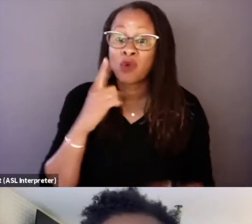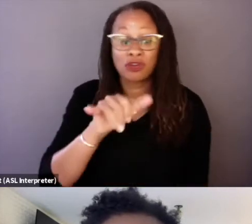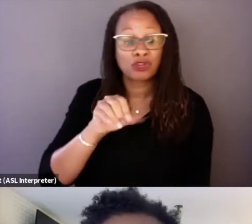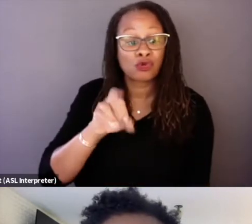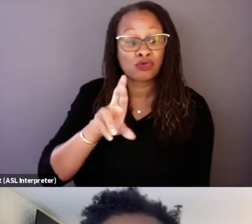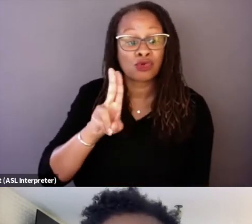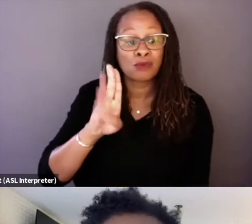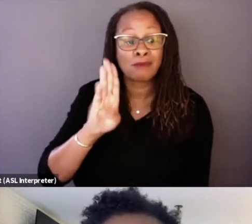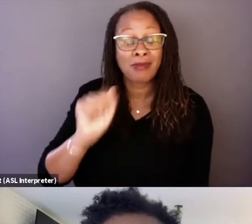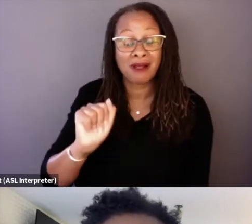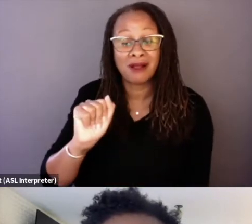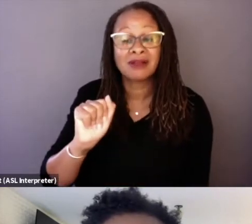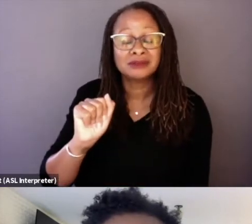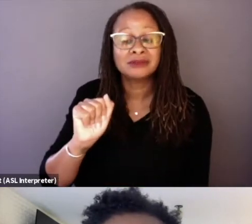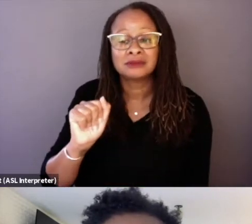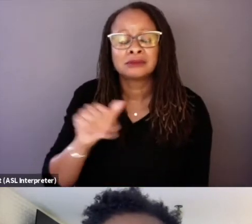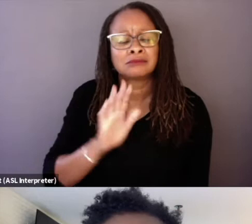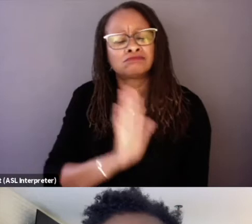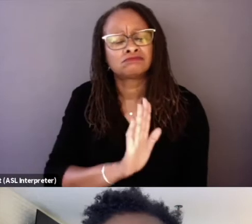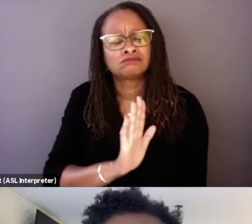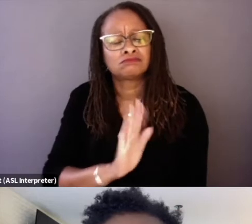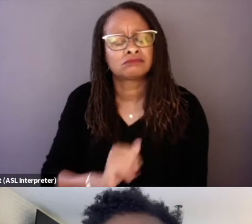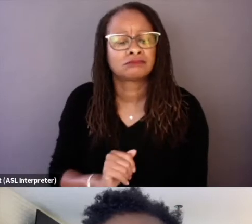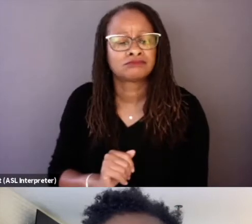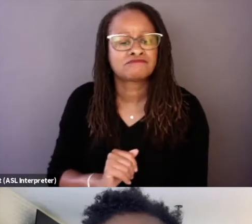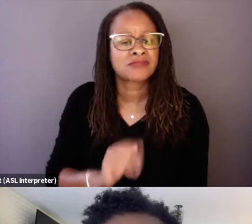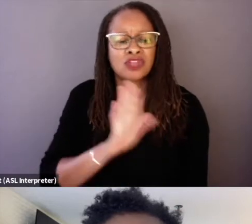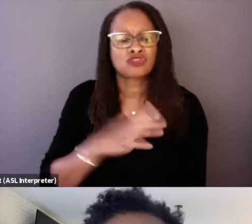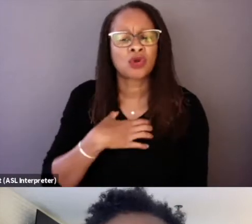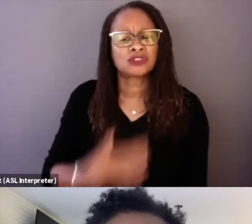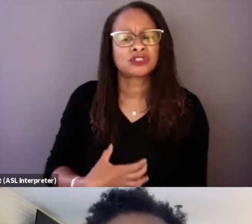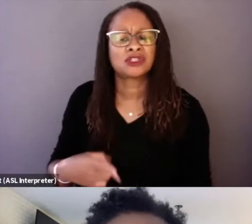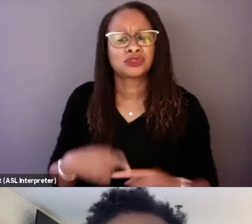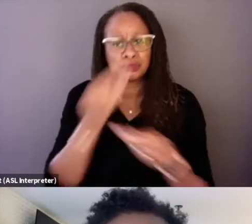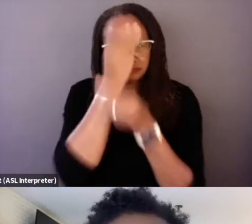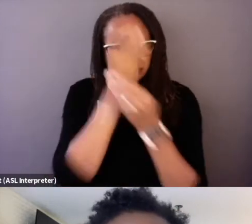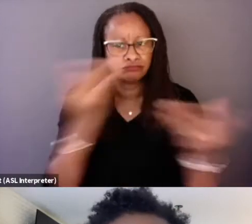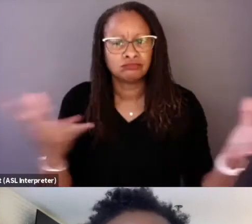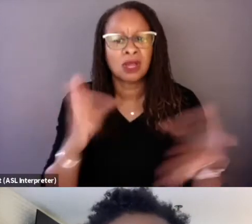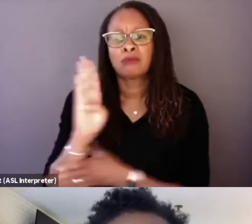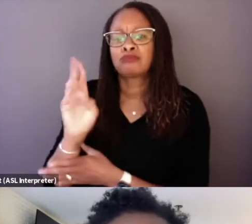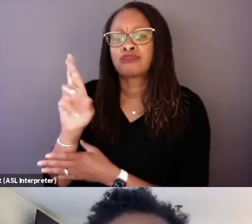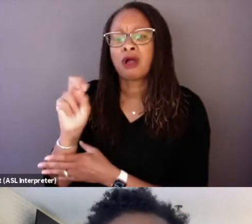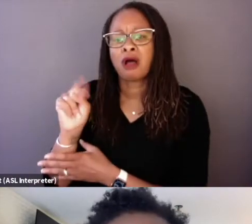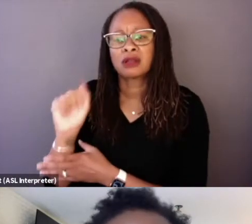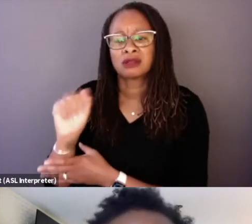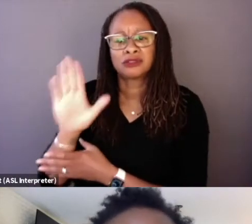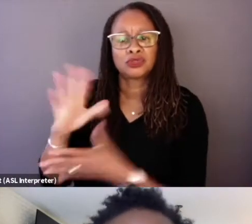What was your desire to tell Breonna's story? How did you get involved in this project?